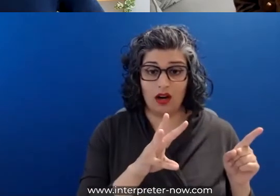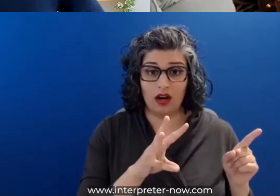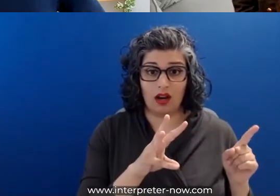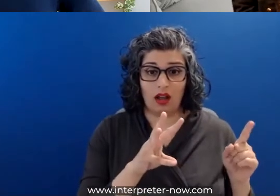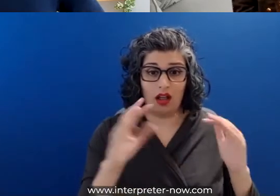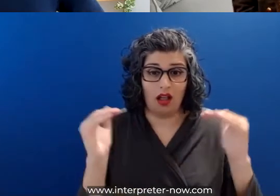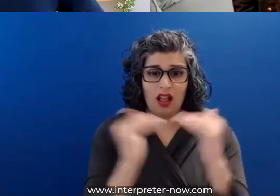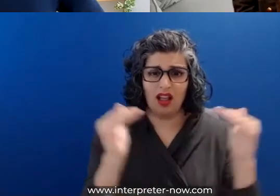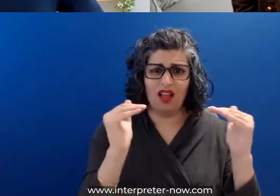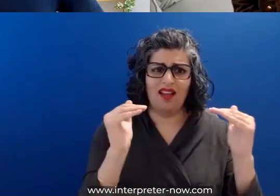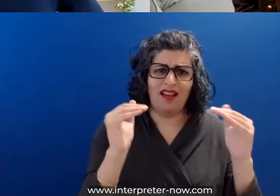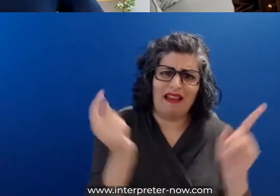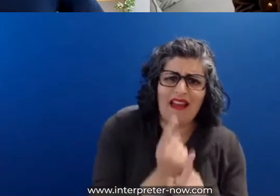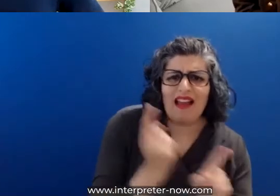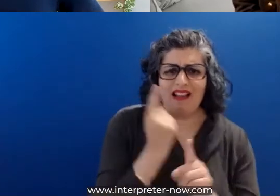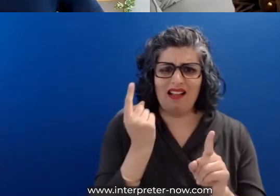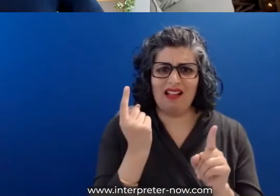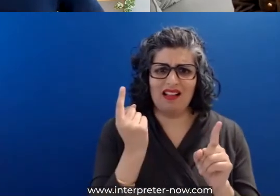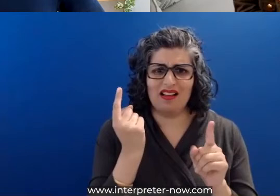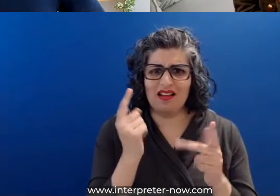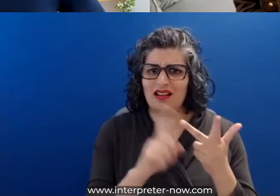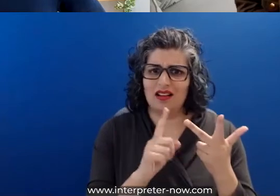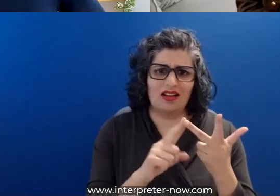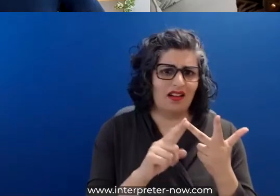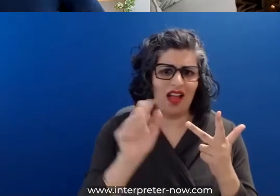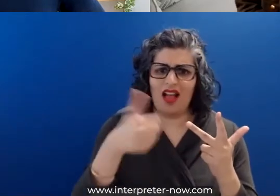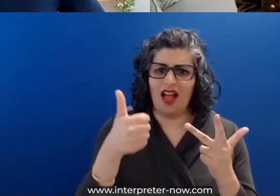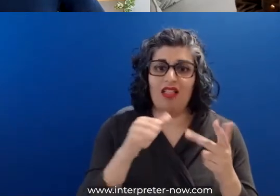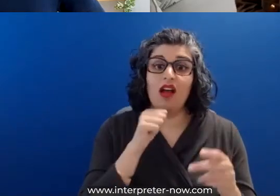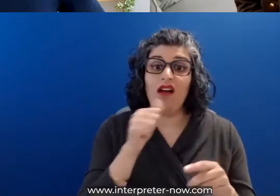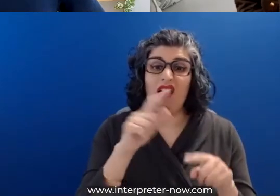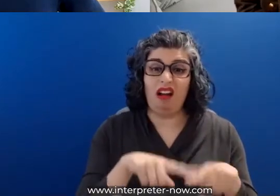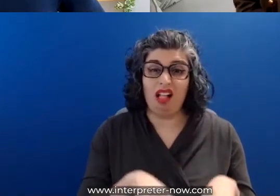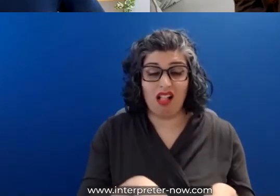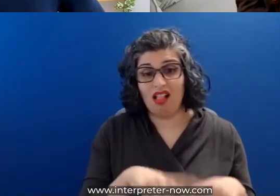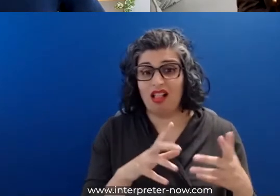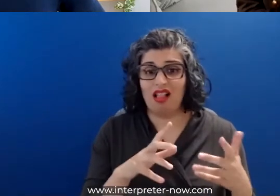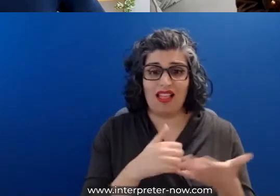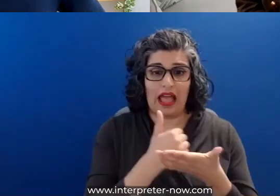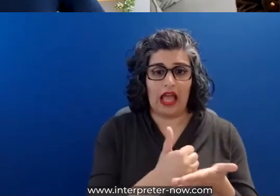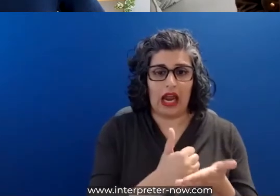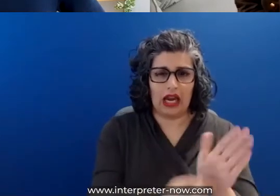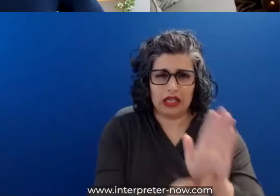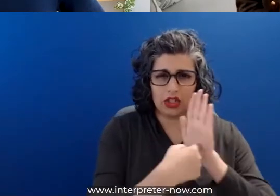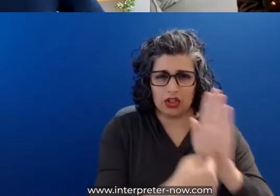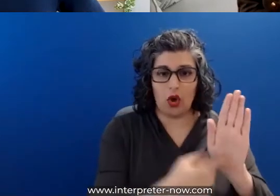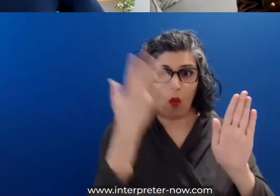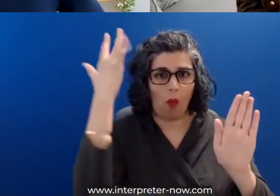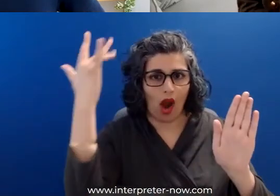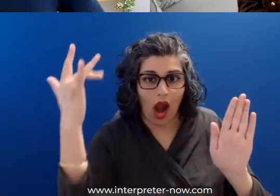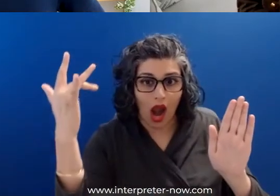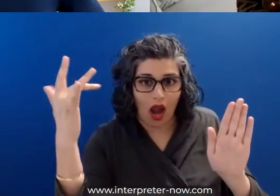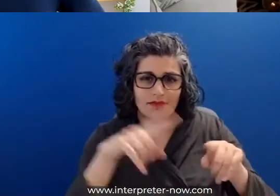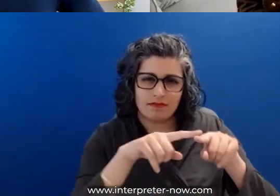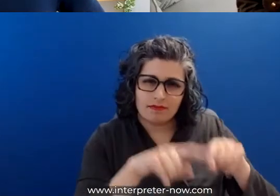inaccuracies, and other unreliabilities help to illustrate why reliance on algorithmic